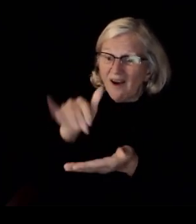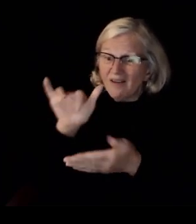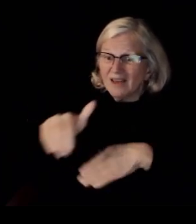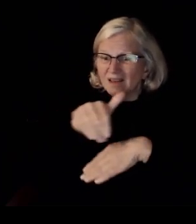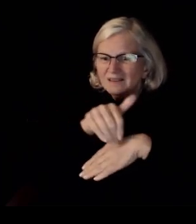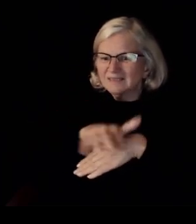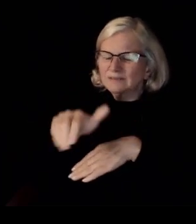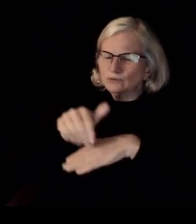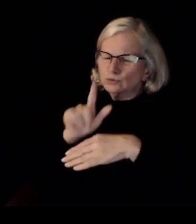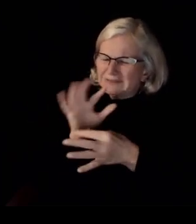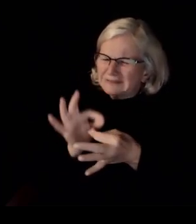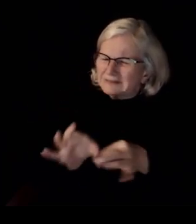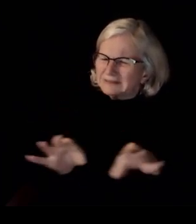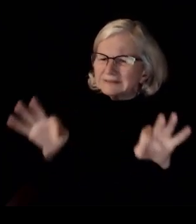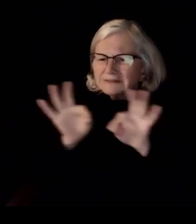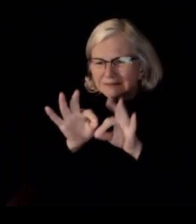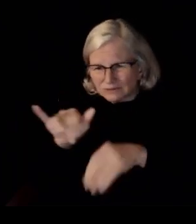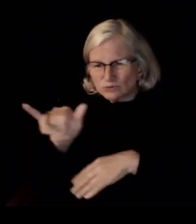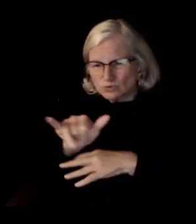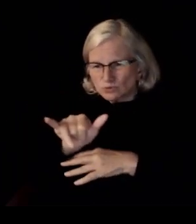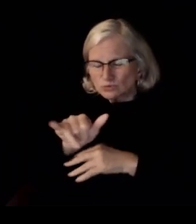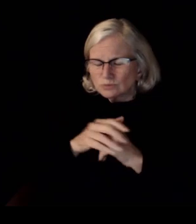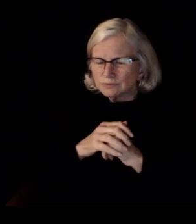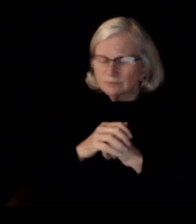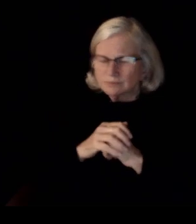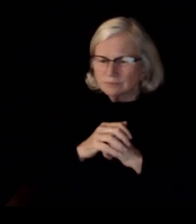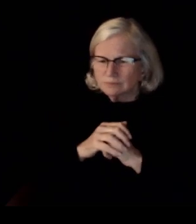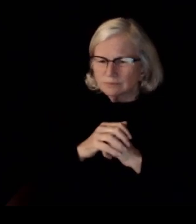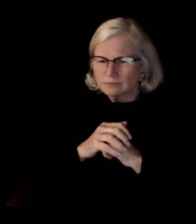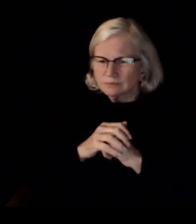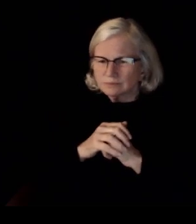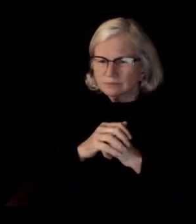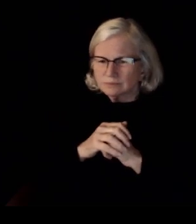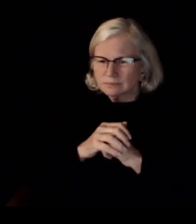fail then they should work with their regional health care coalitions for supplies and if